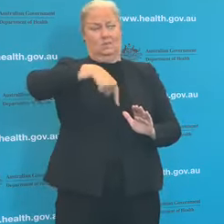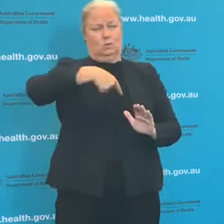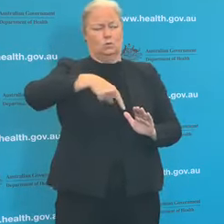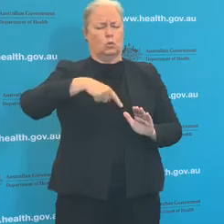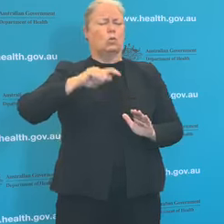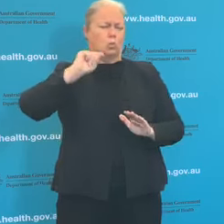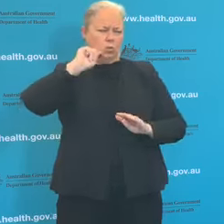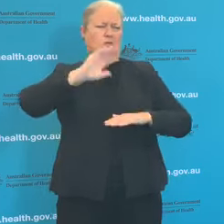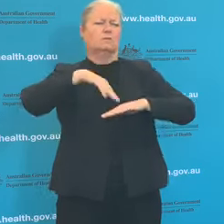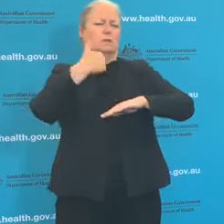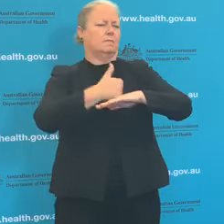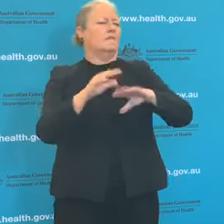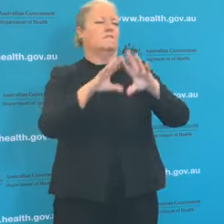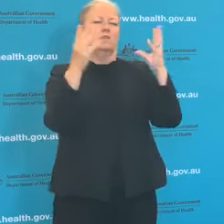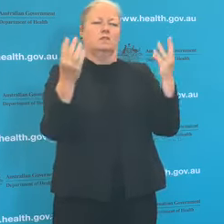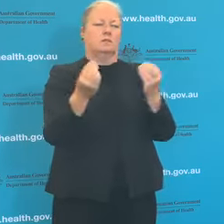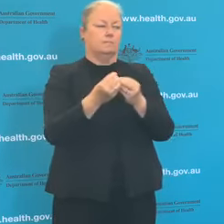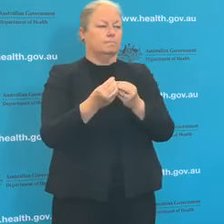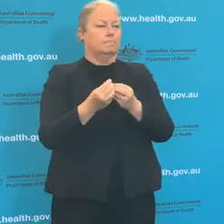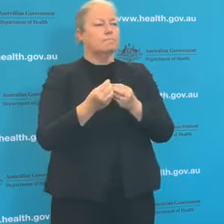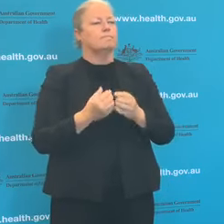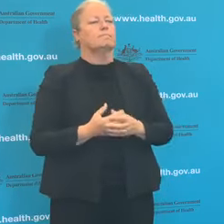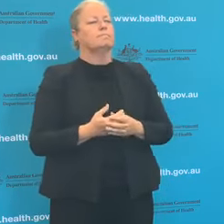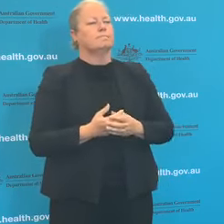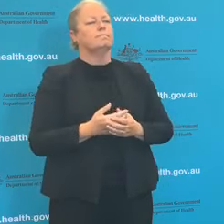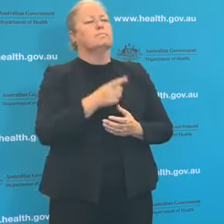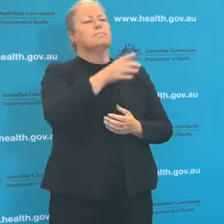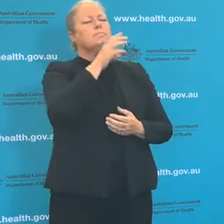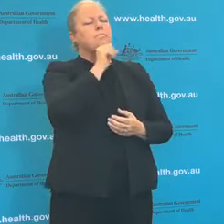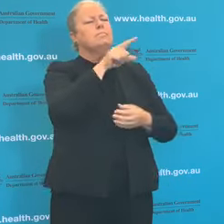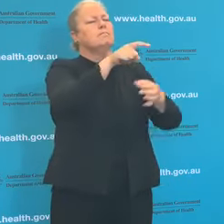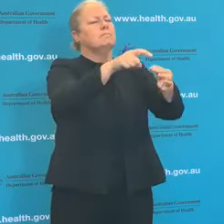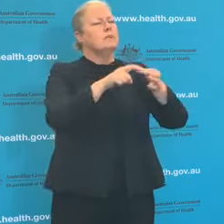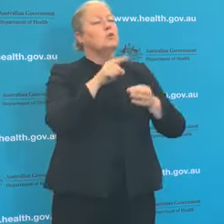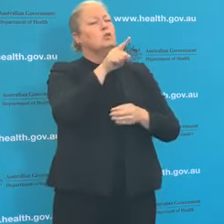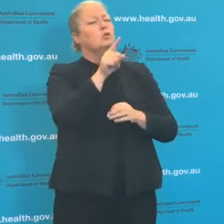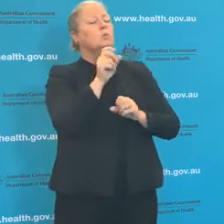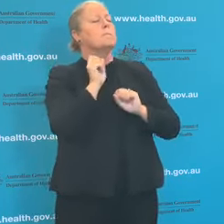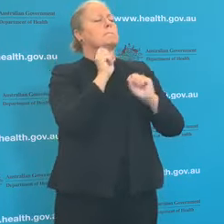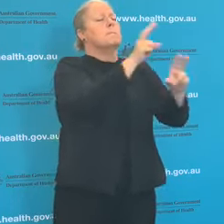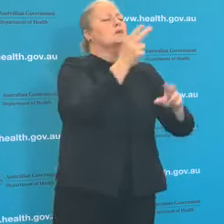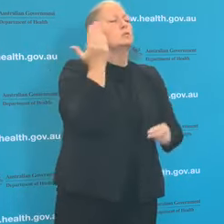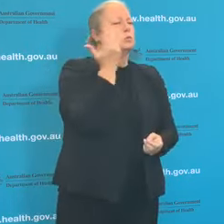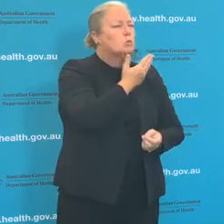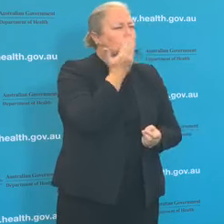I was just going to ask the question about going back to schools. You were saying that you think